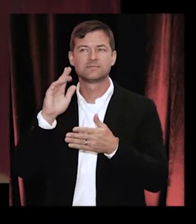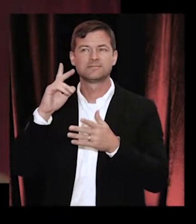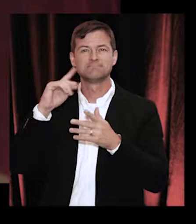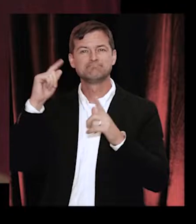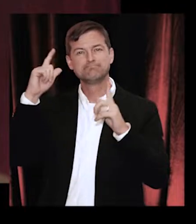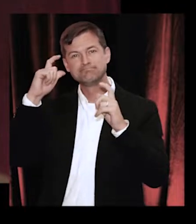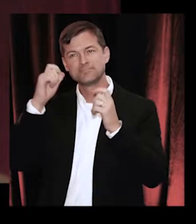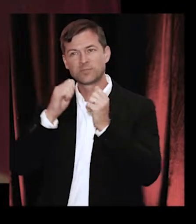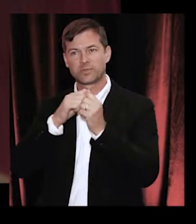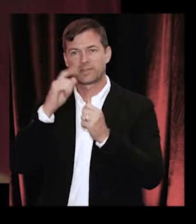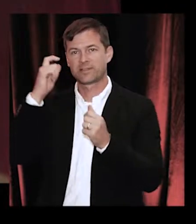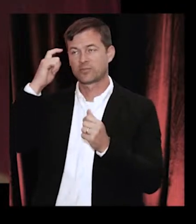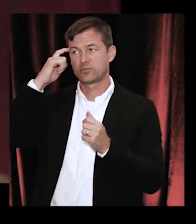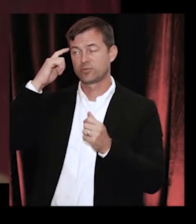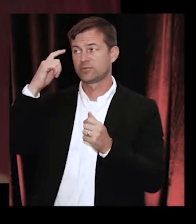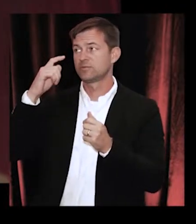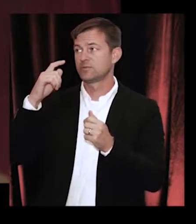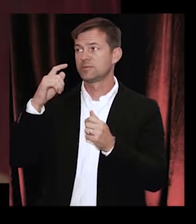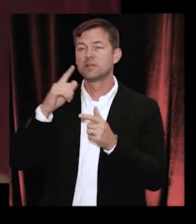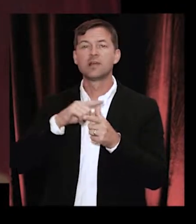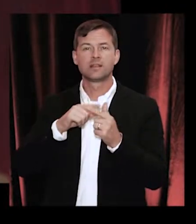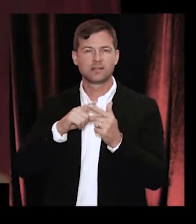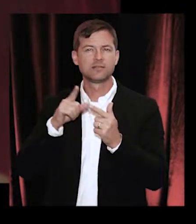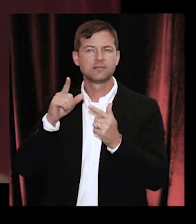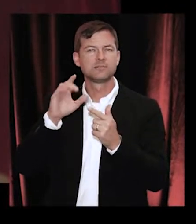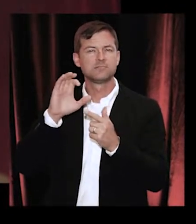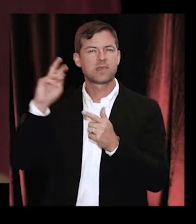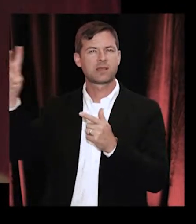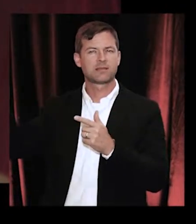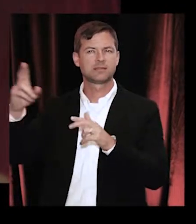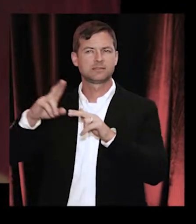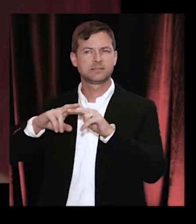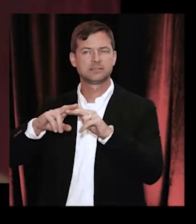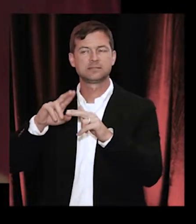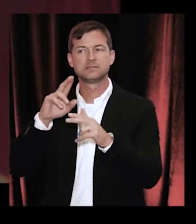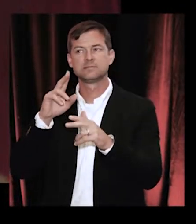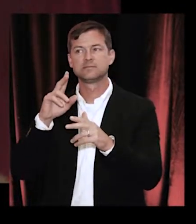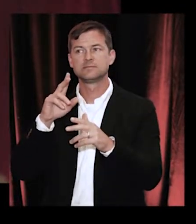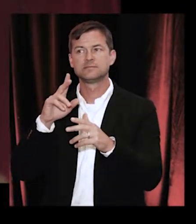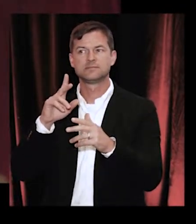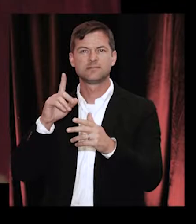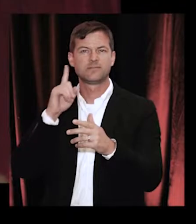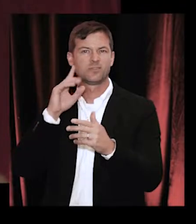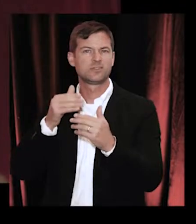and then you can make your way back to the seat as we begin the next presentation.